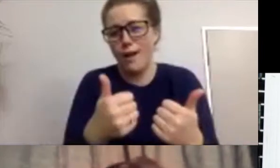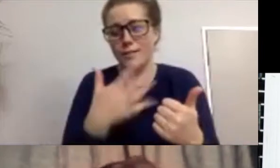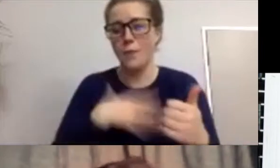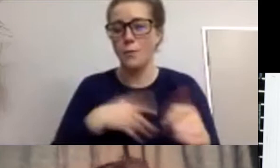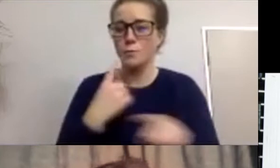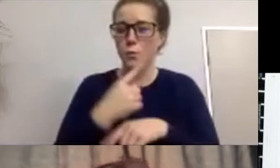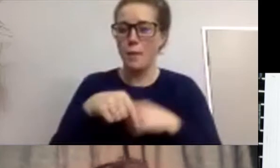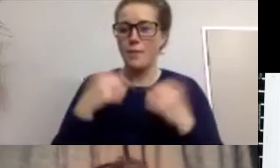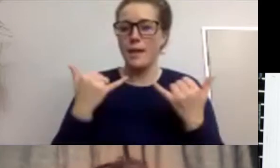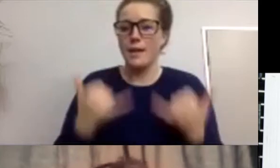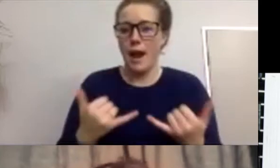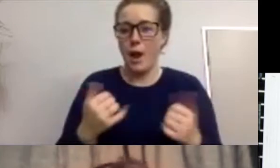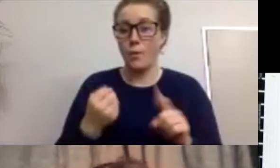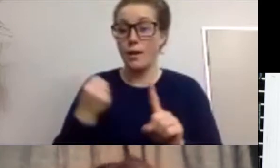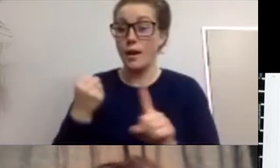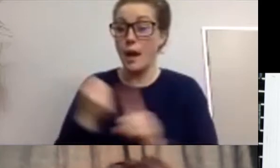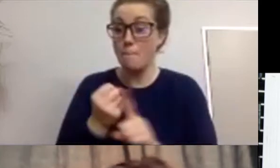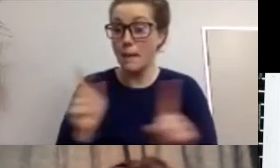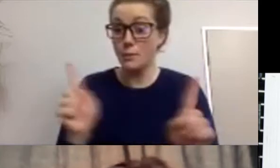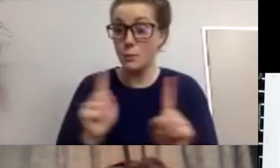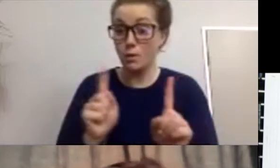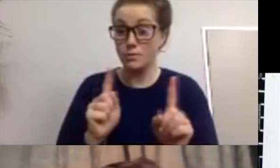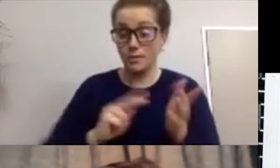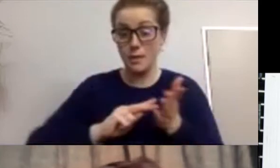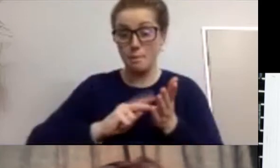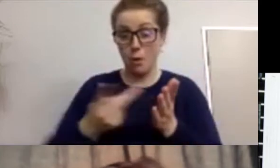So the impact the policy had on the dancers,